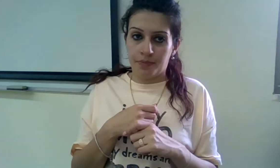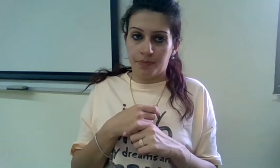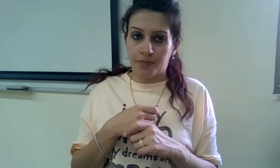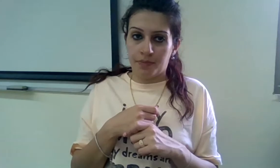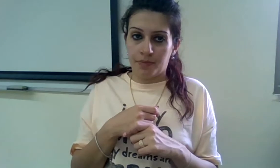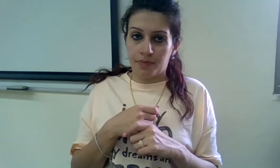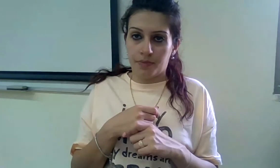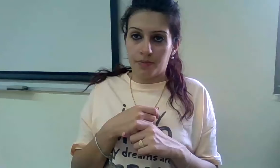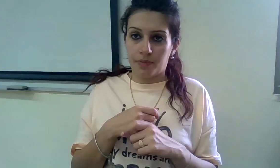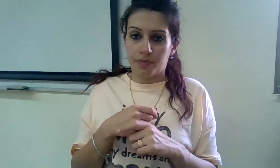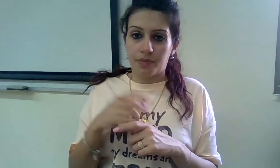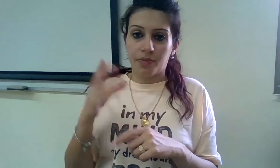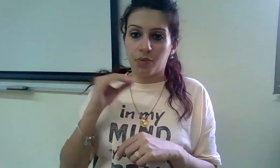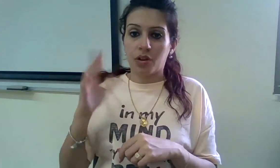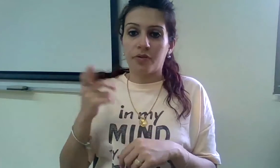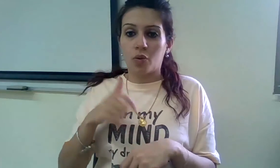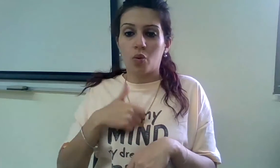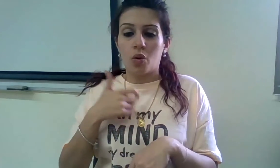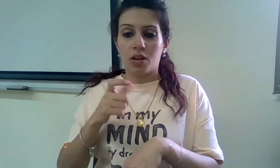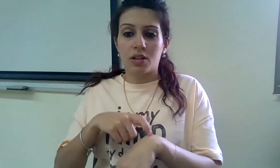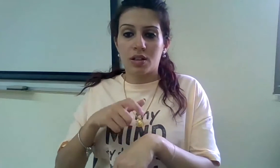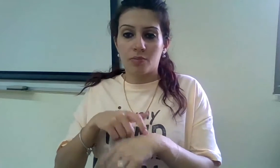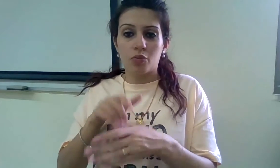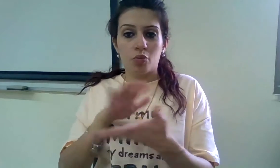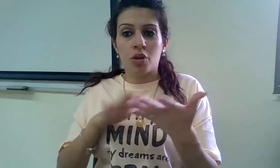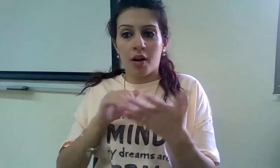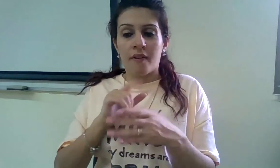with the teachers and the people who worked with the parents.